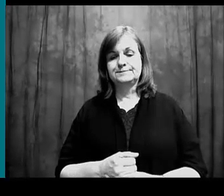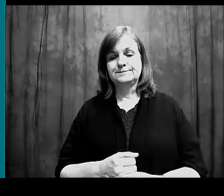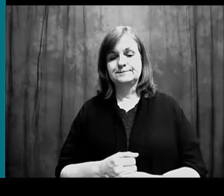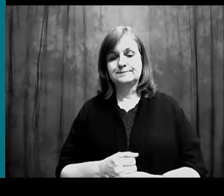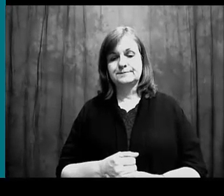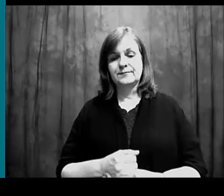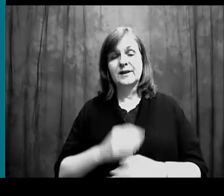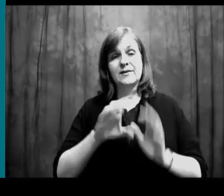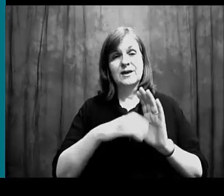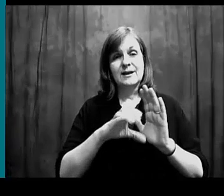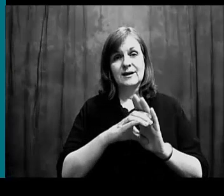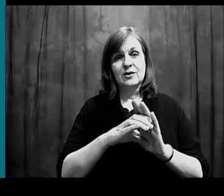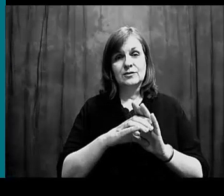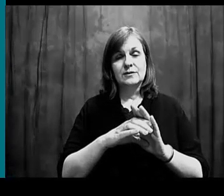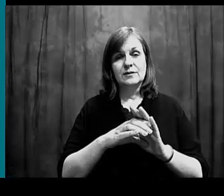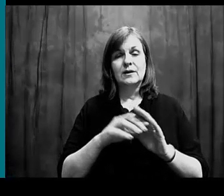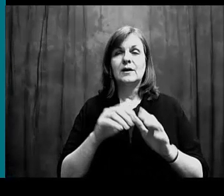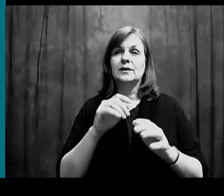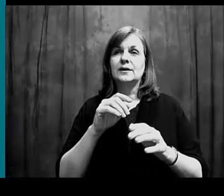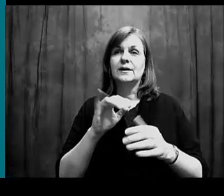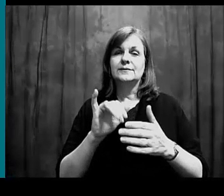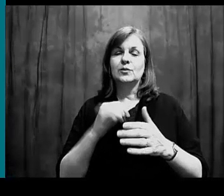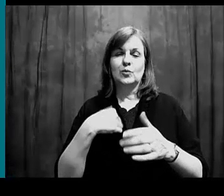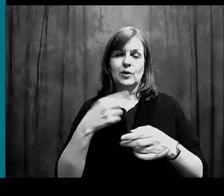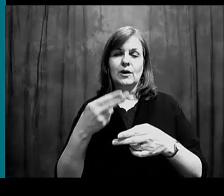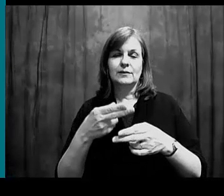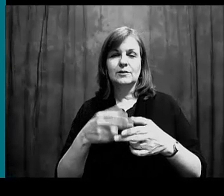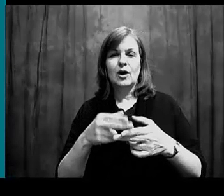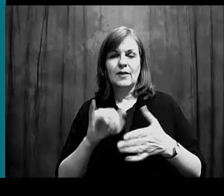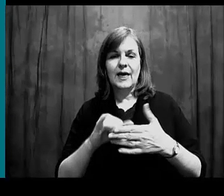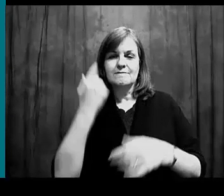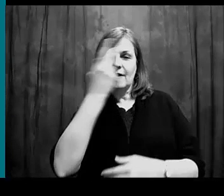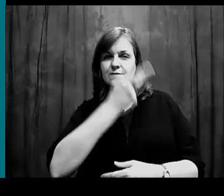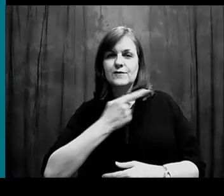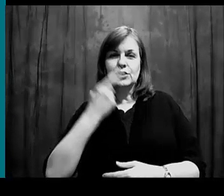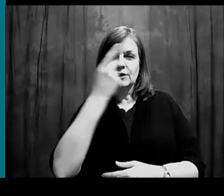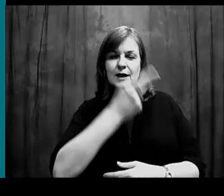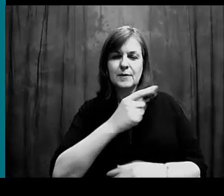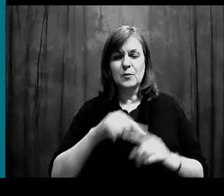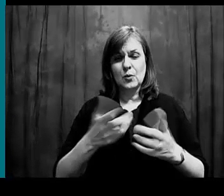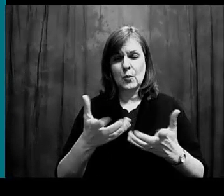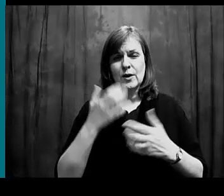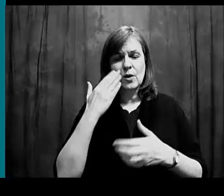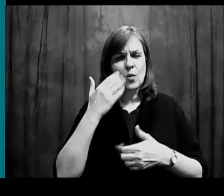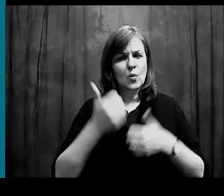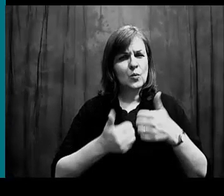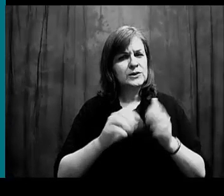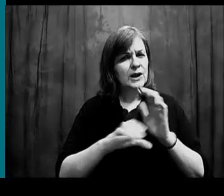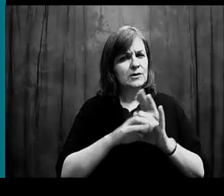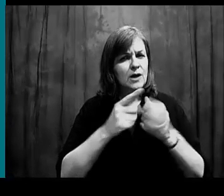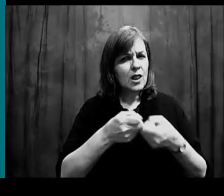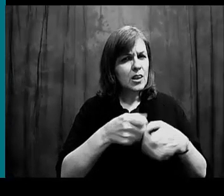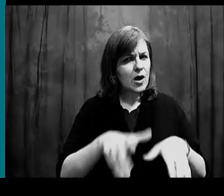characters we can look at simply as phenotypes but we wanna know what's lost